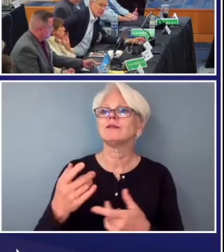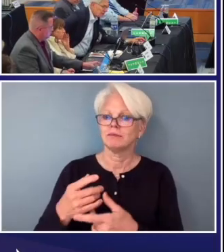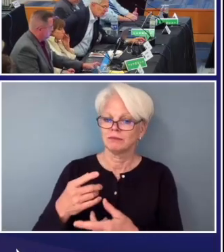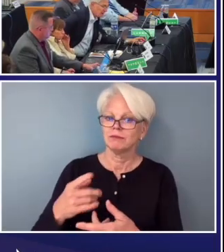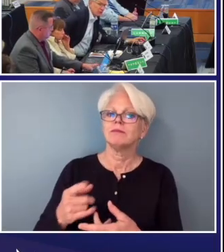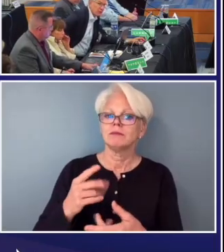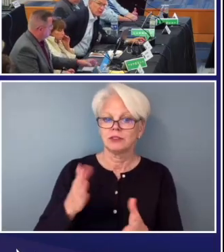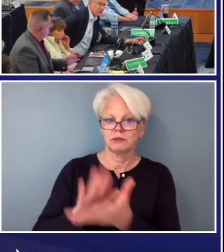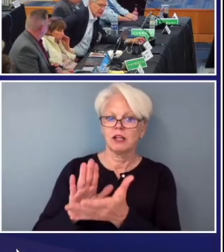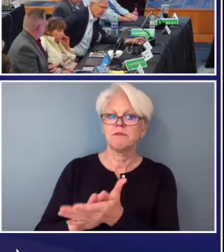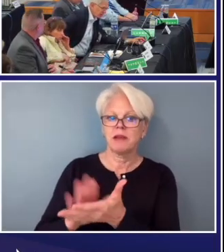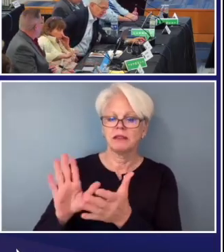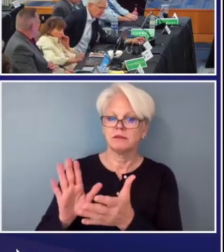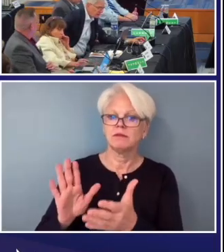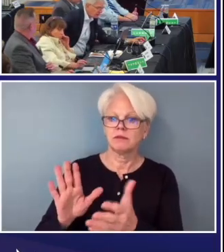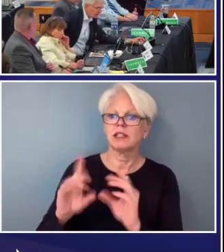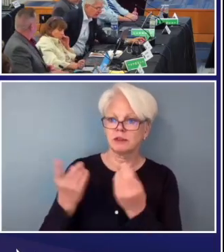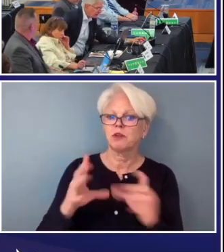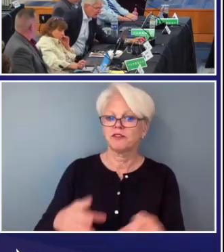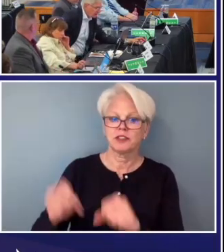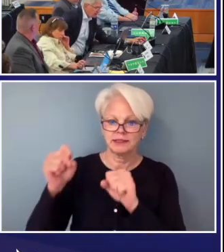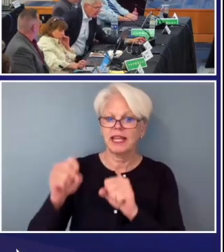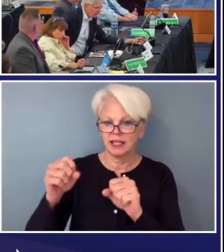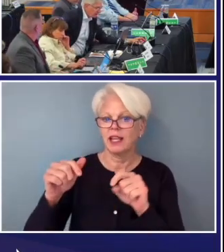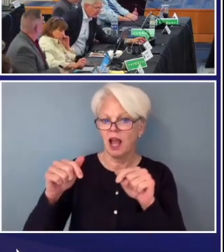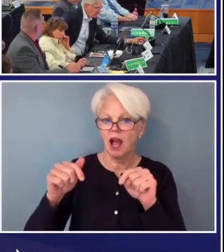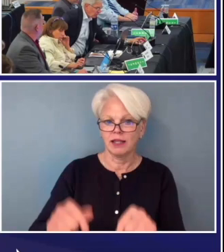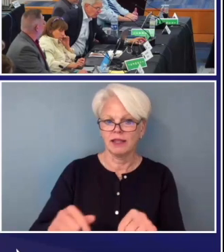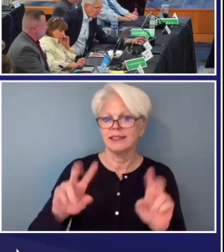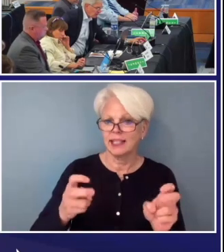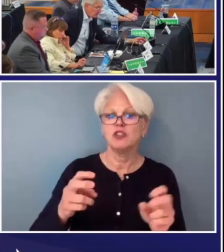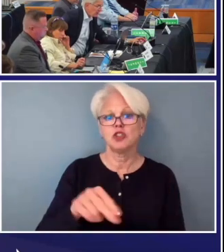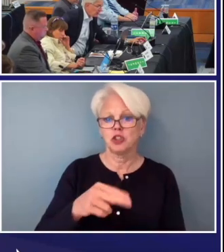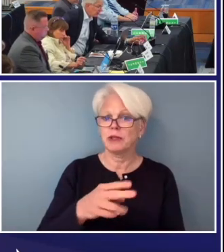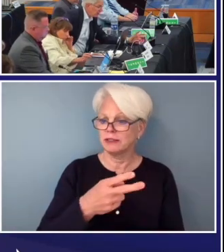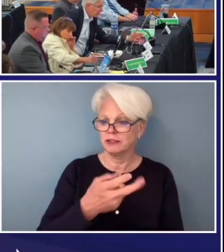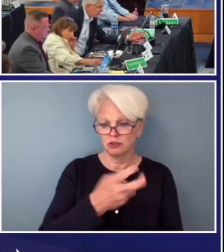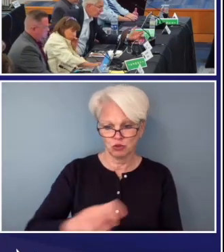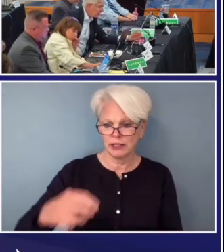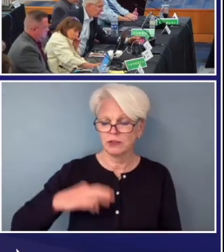It's a national crisis, the lack of transferability, and look forward to progress here, and I know that I and others